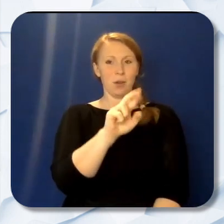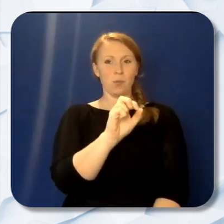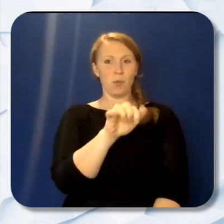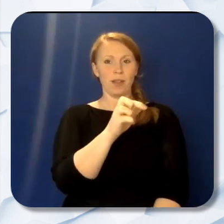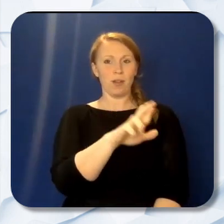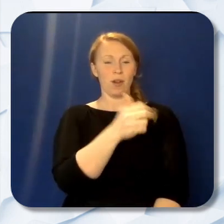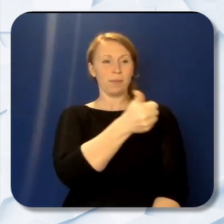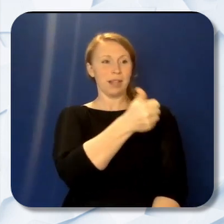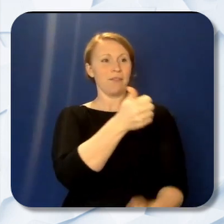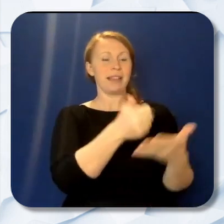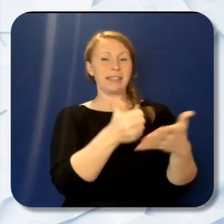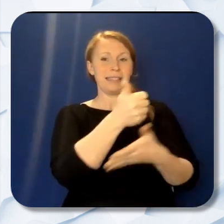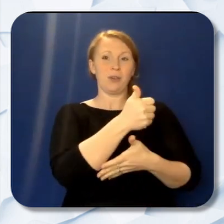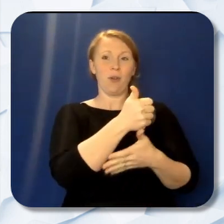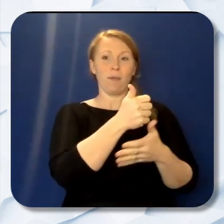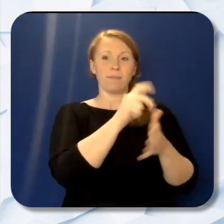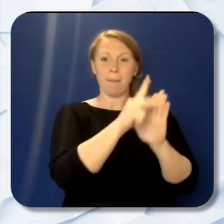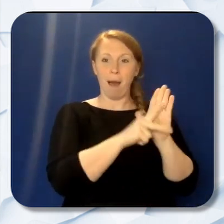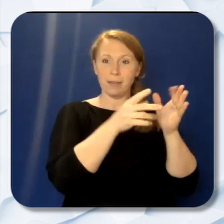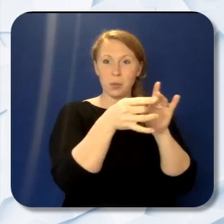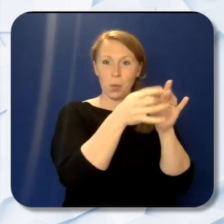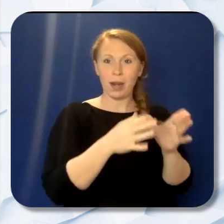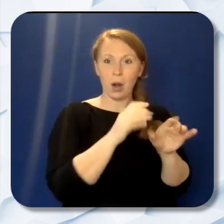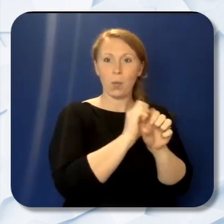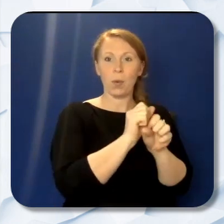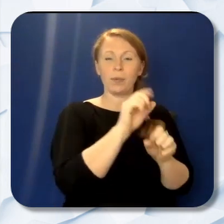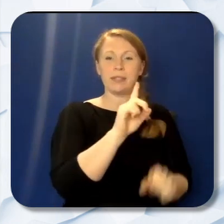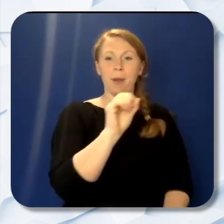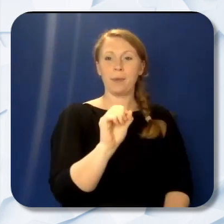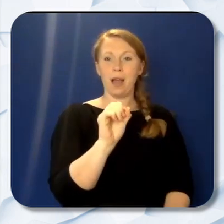at the Aurora Health Group uh working with the Department of Health Care services uh on the